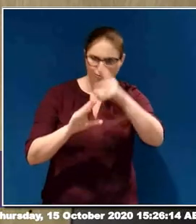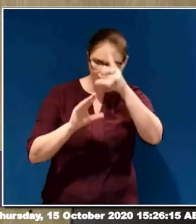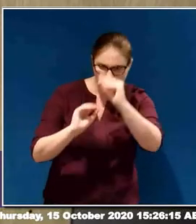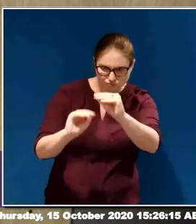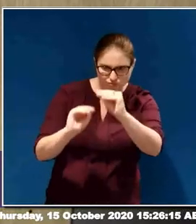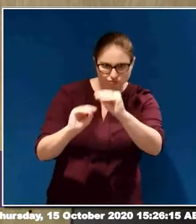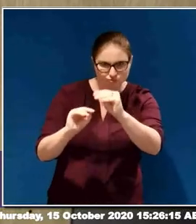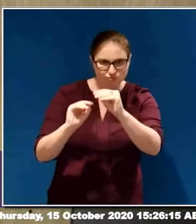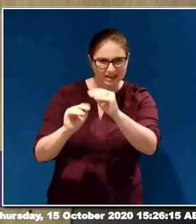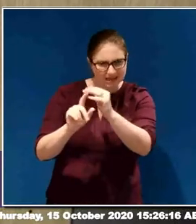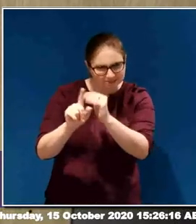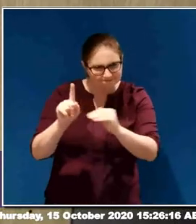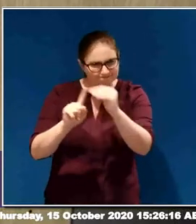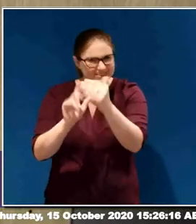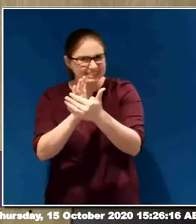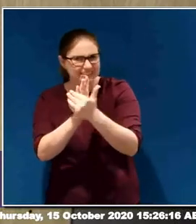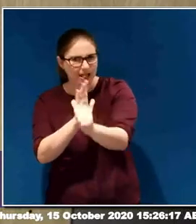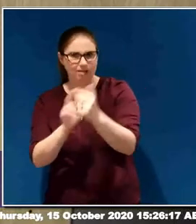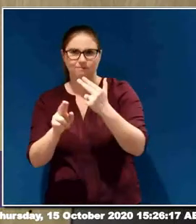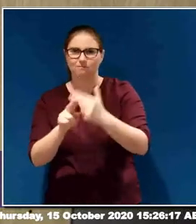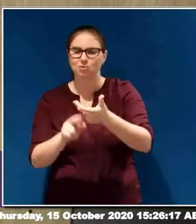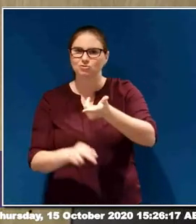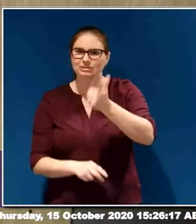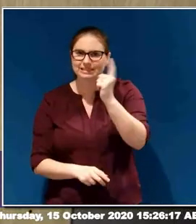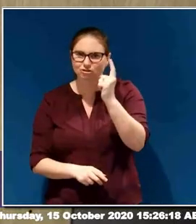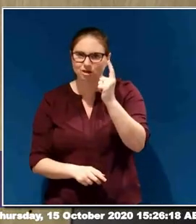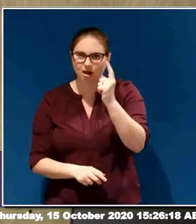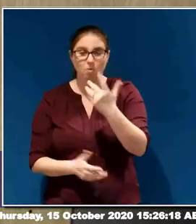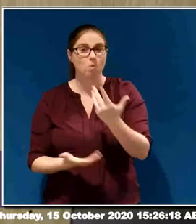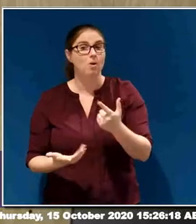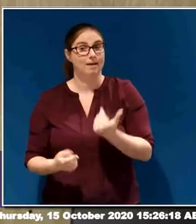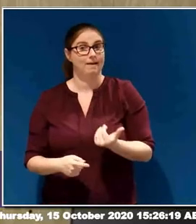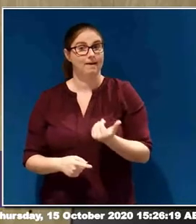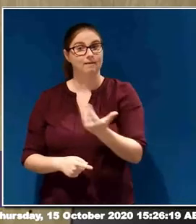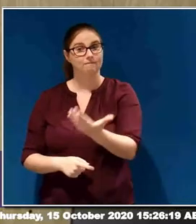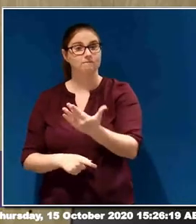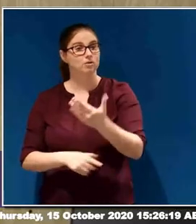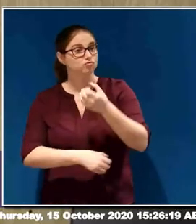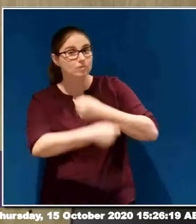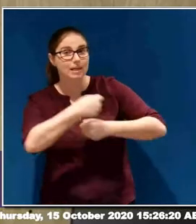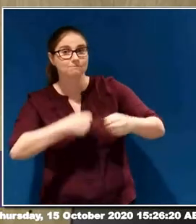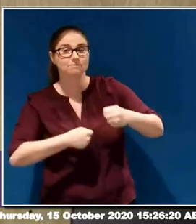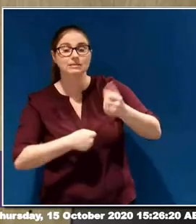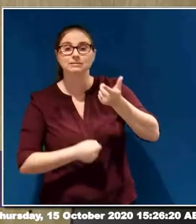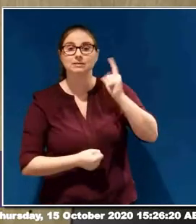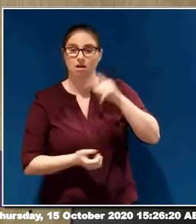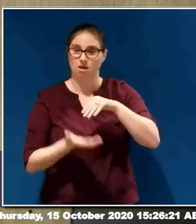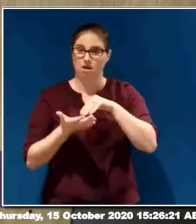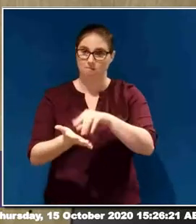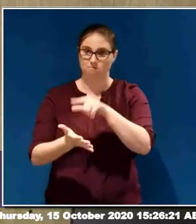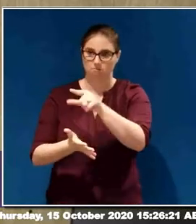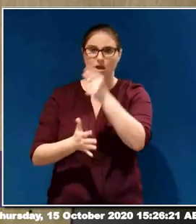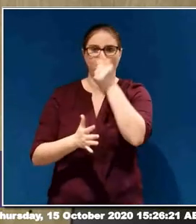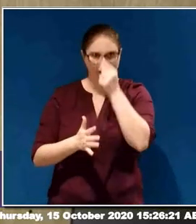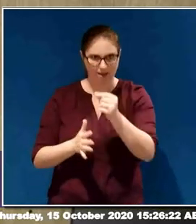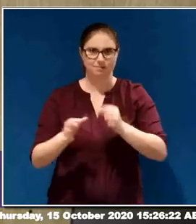plan for the students in their class. So there's actually a lot of money out there, but principals